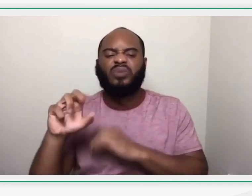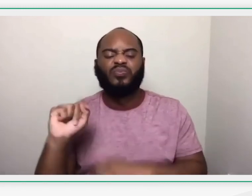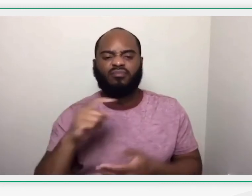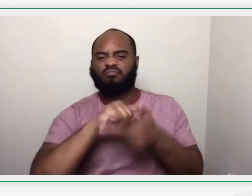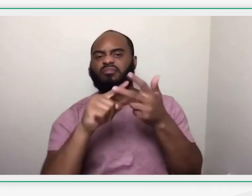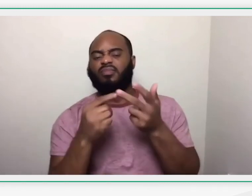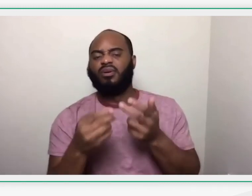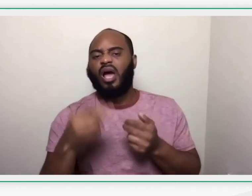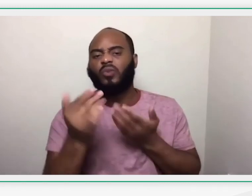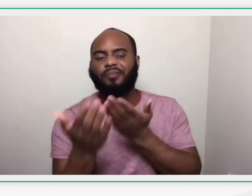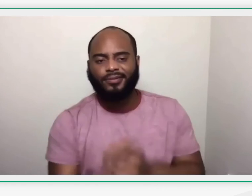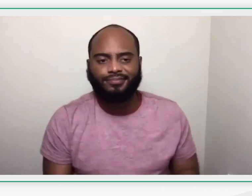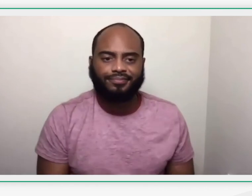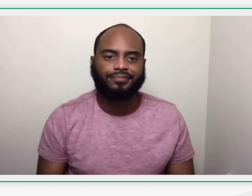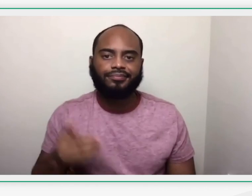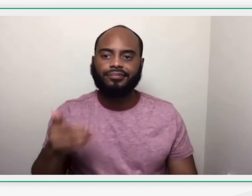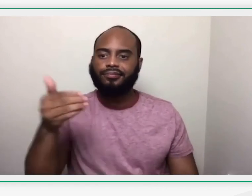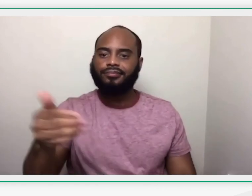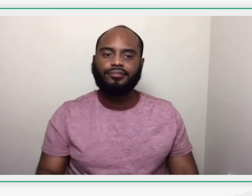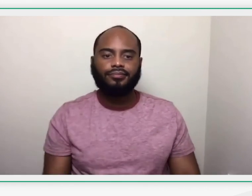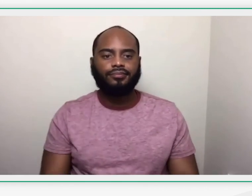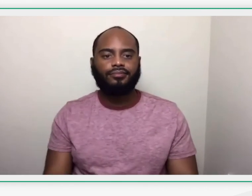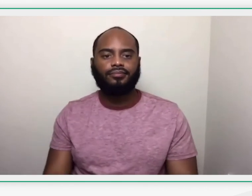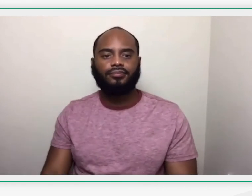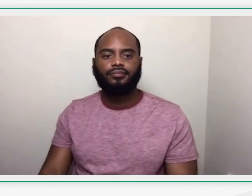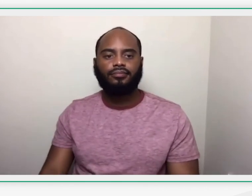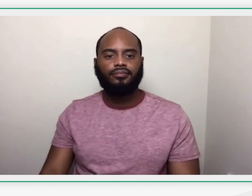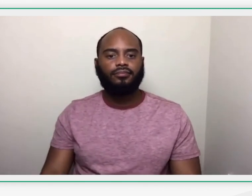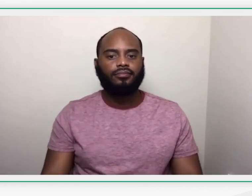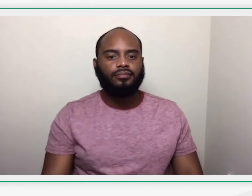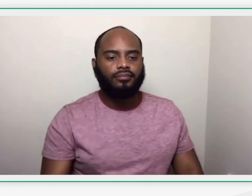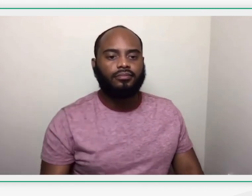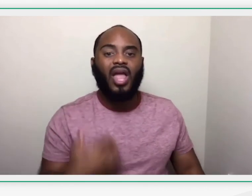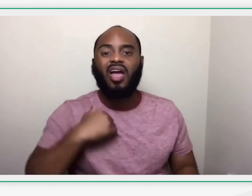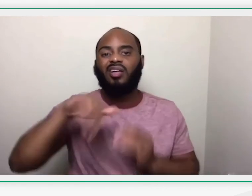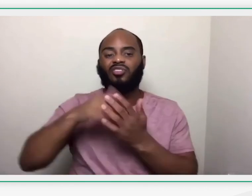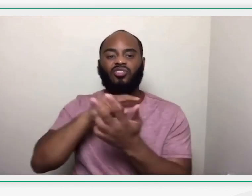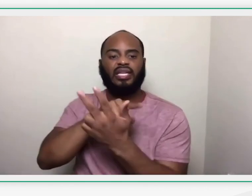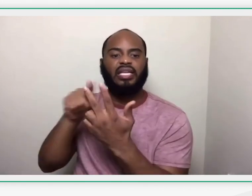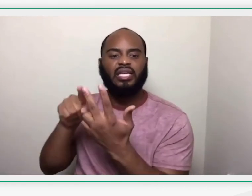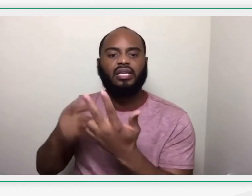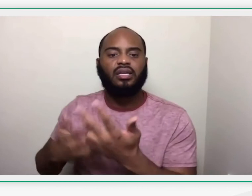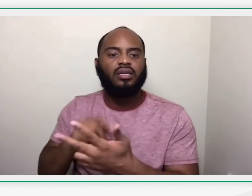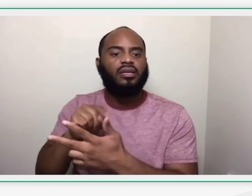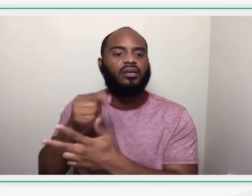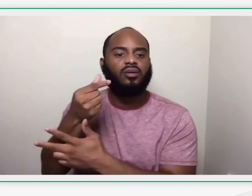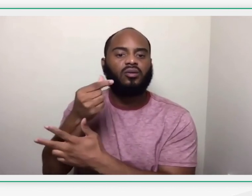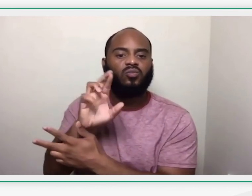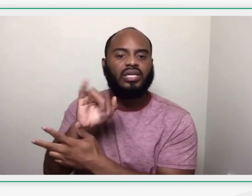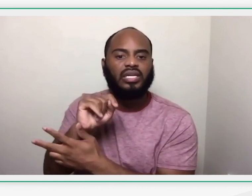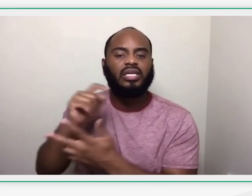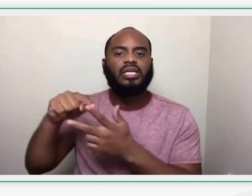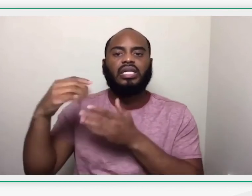In general, those 3 accounts are highly recommended, by myself to you folks. And, also, I recommend these books: